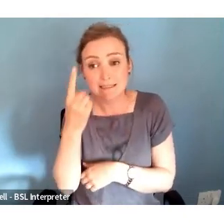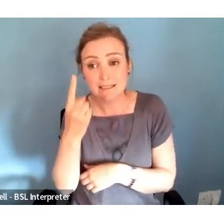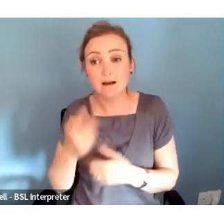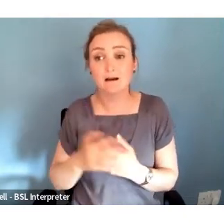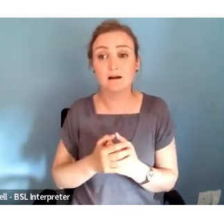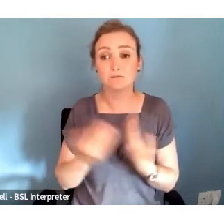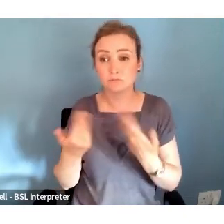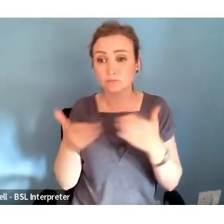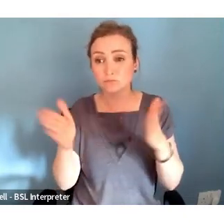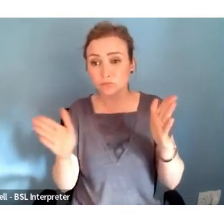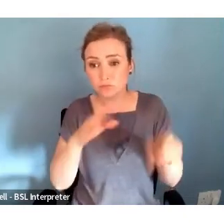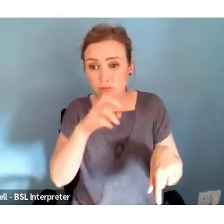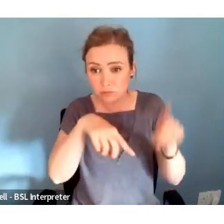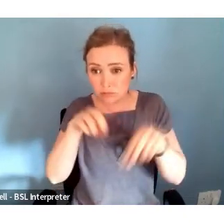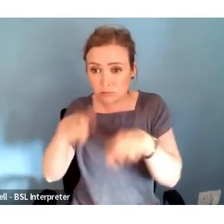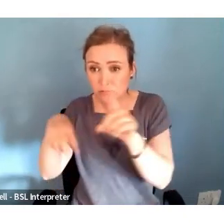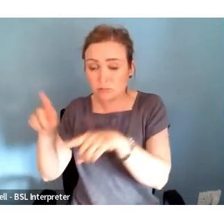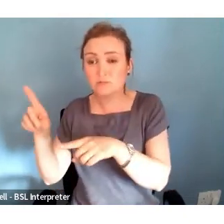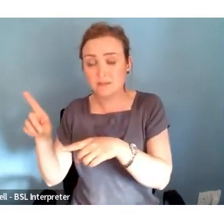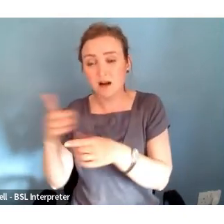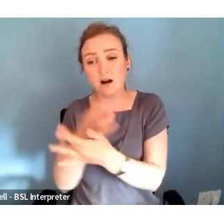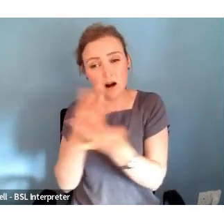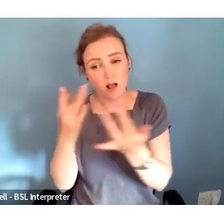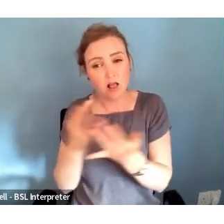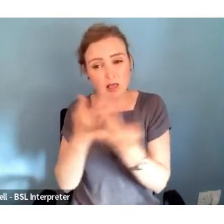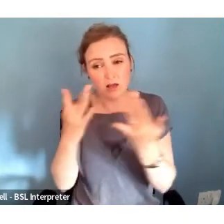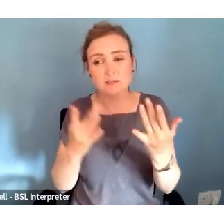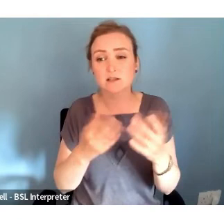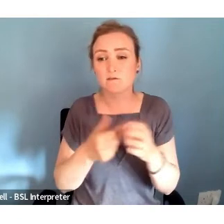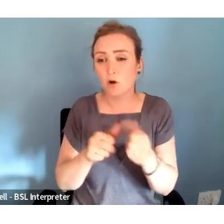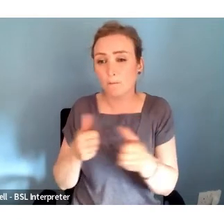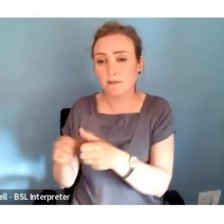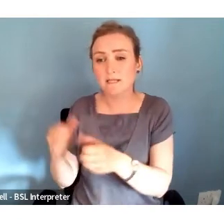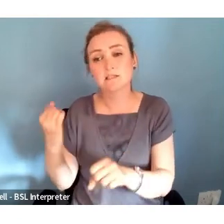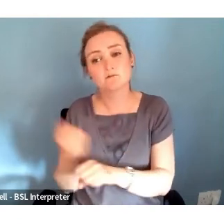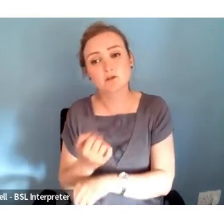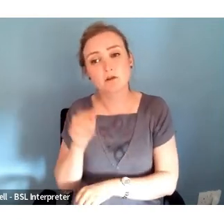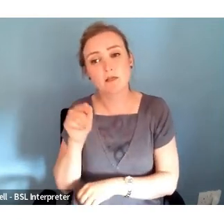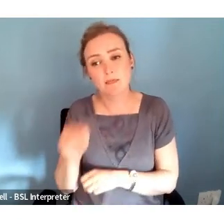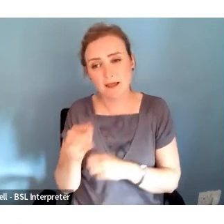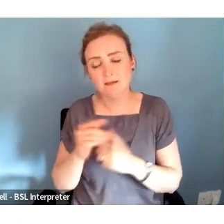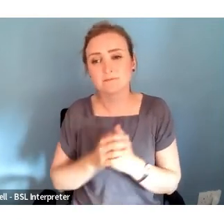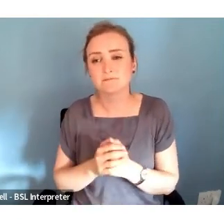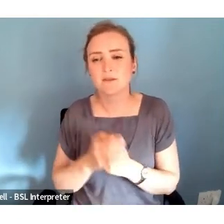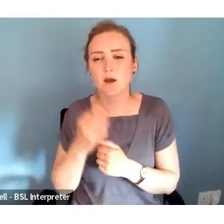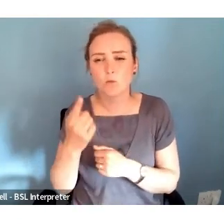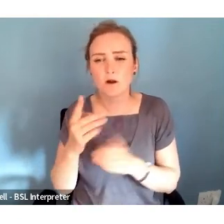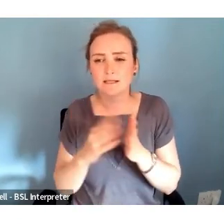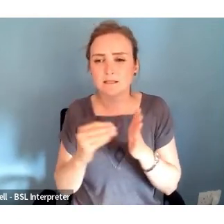work with have done exactly that. And they have done things like somebody worked with ITV with apprentice